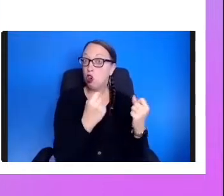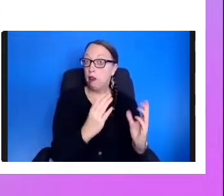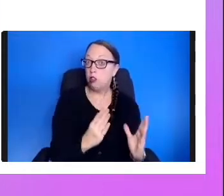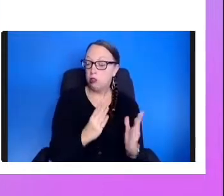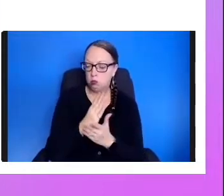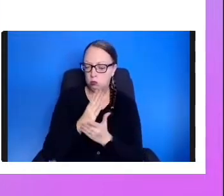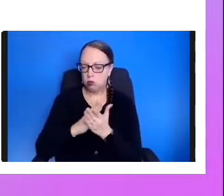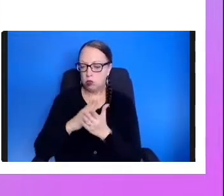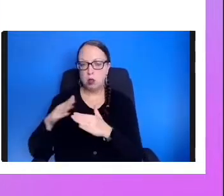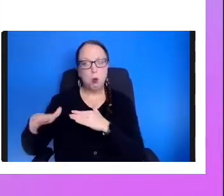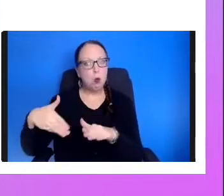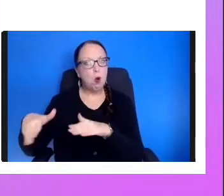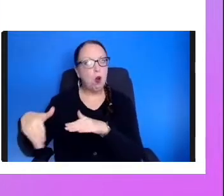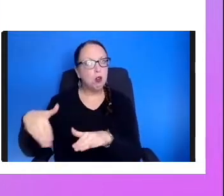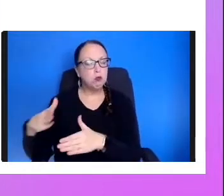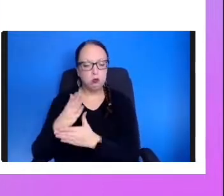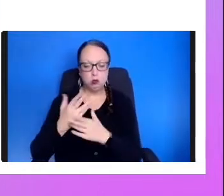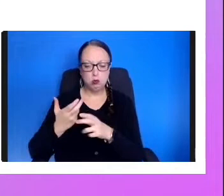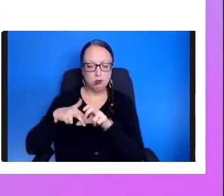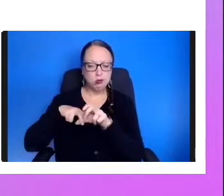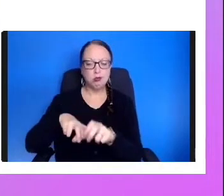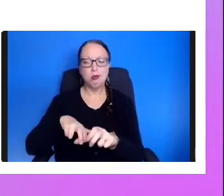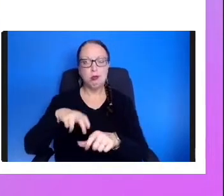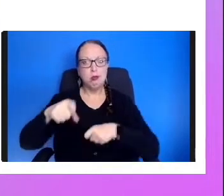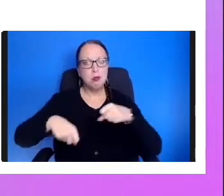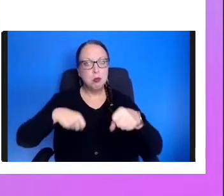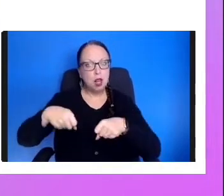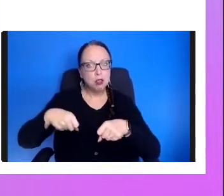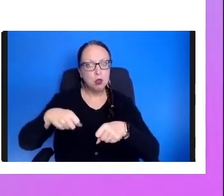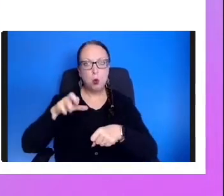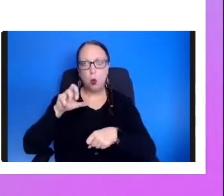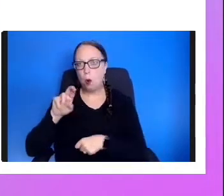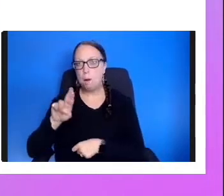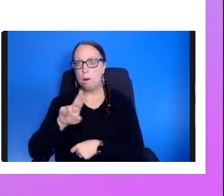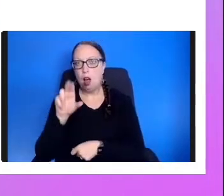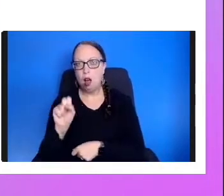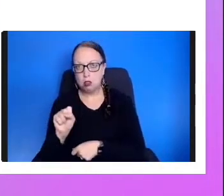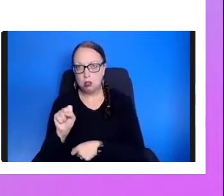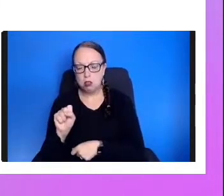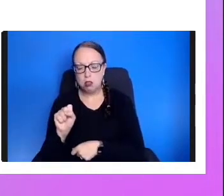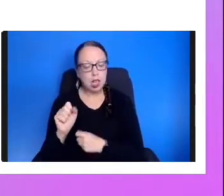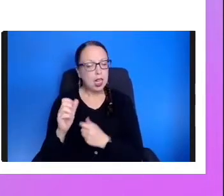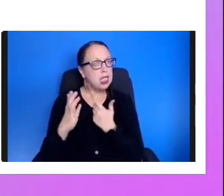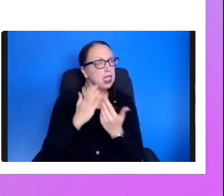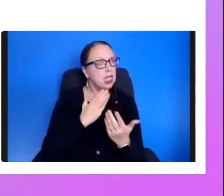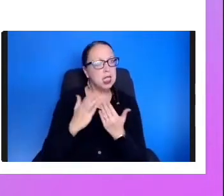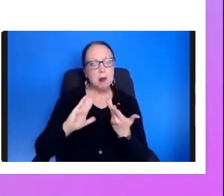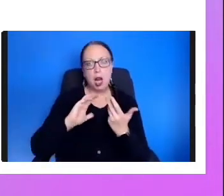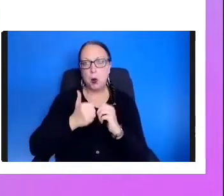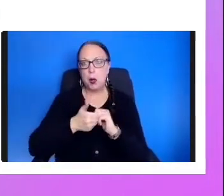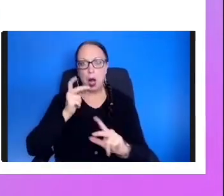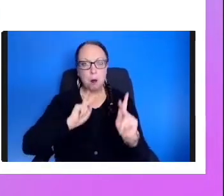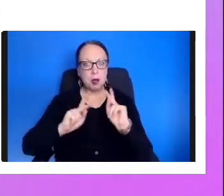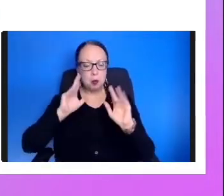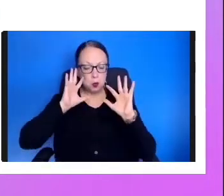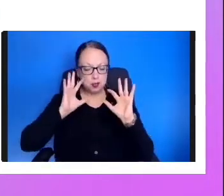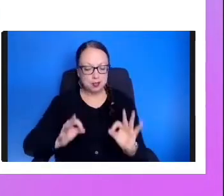some might wish to take a bus or a bike. Irrespective of how people wish to move around using the same space